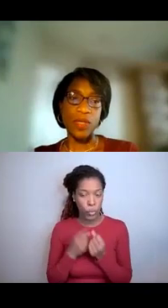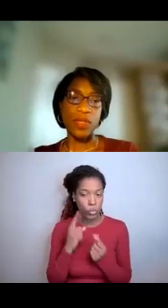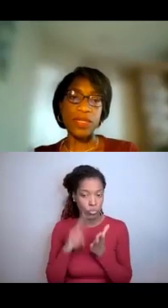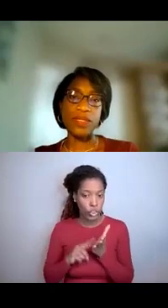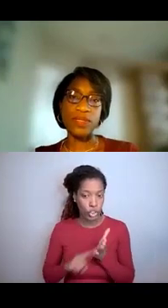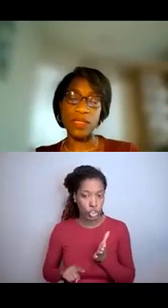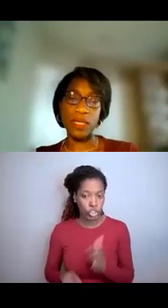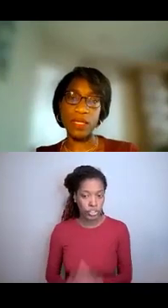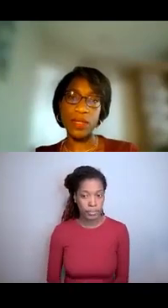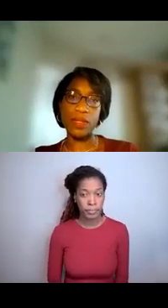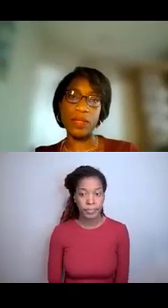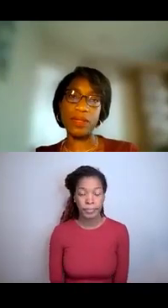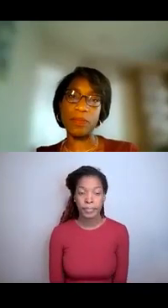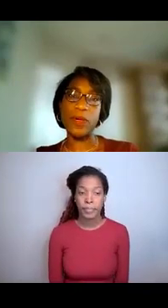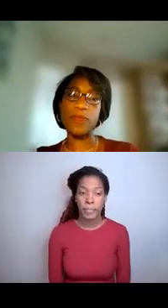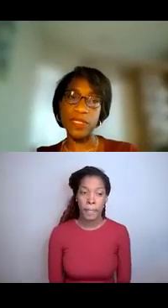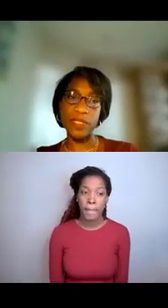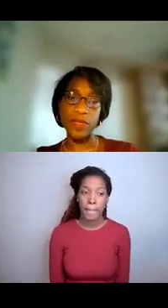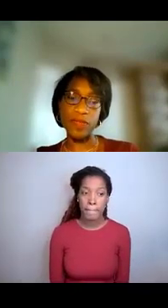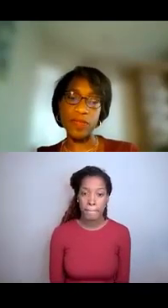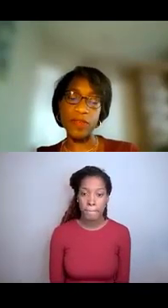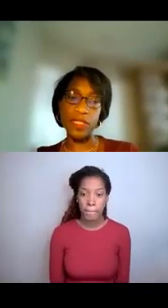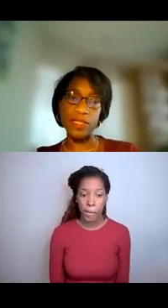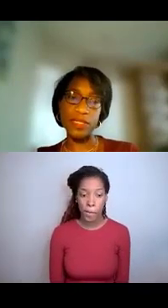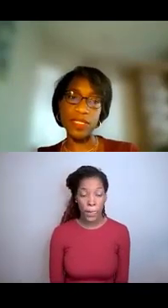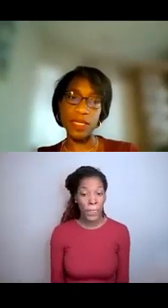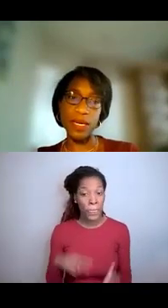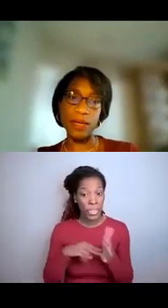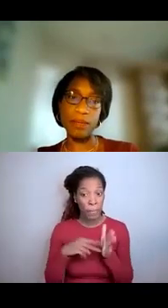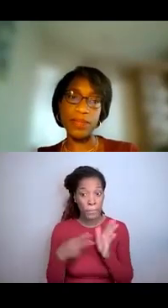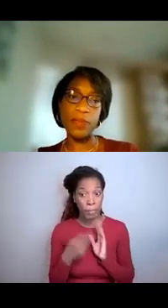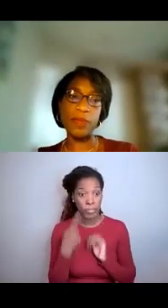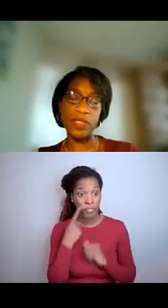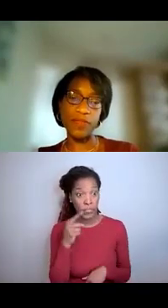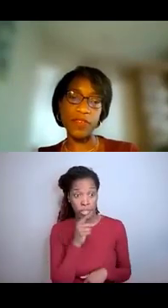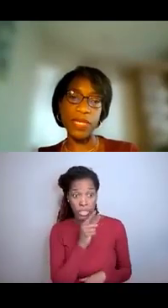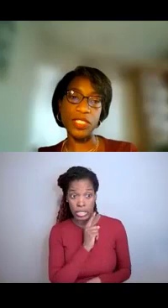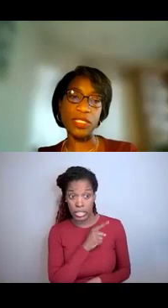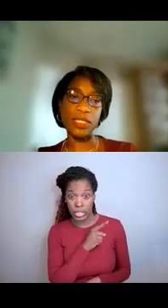So the purpose of this supplemental information